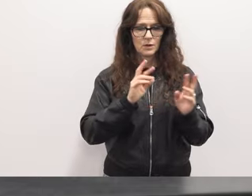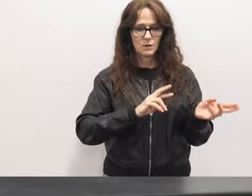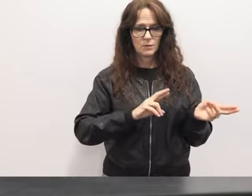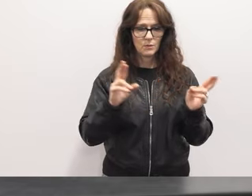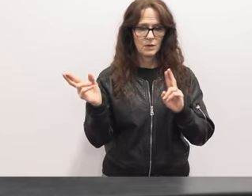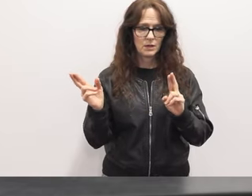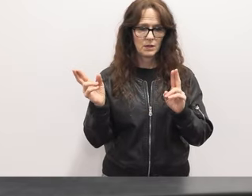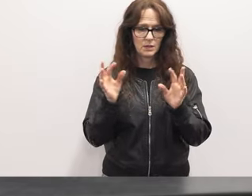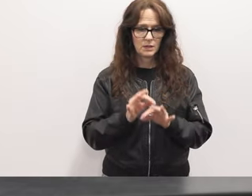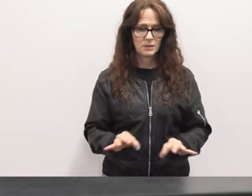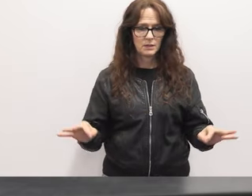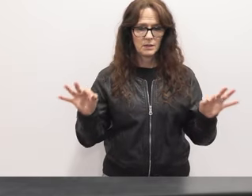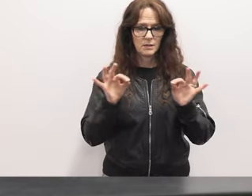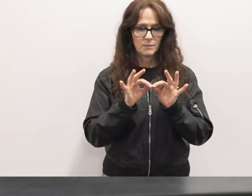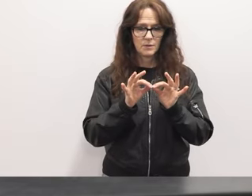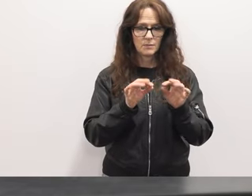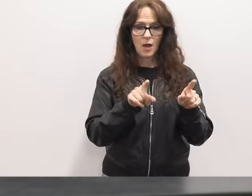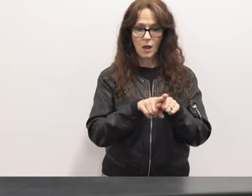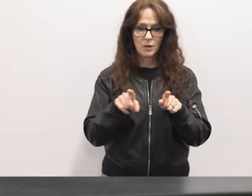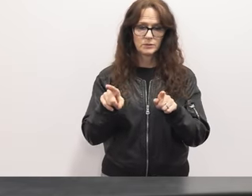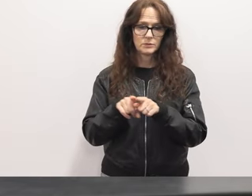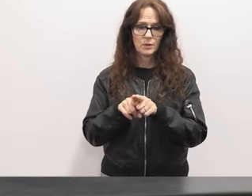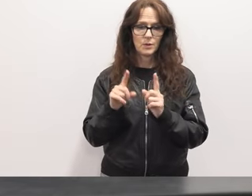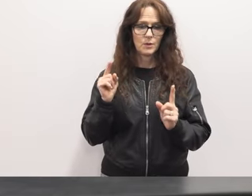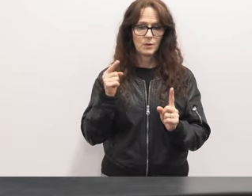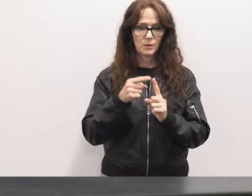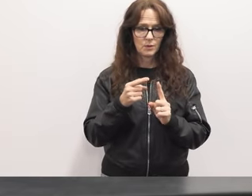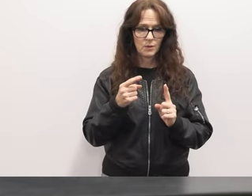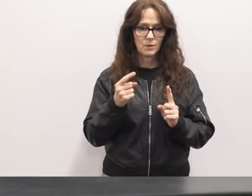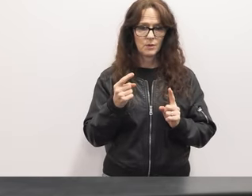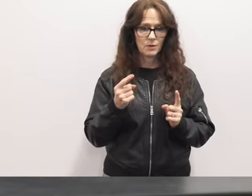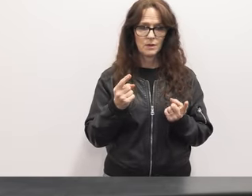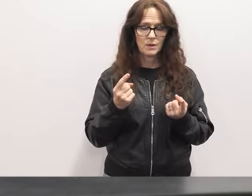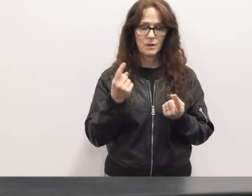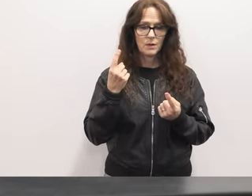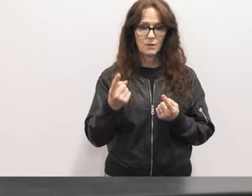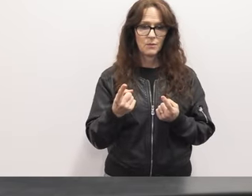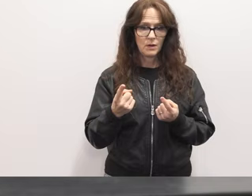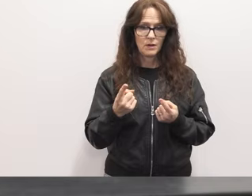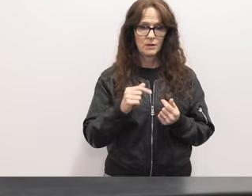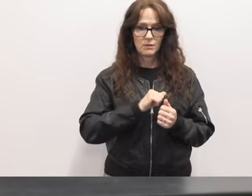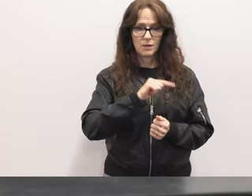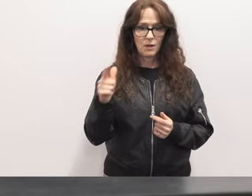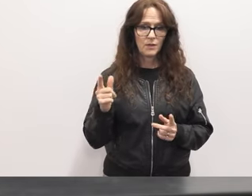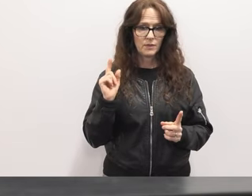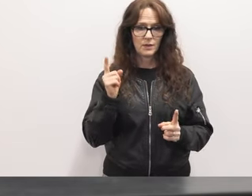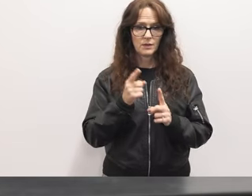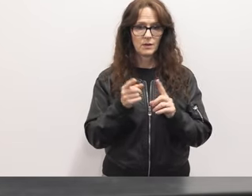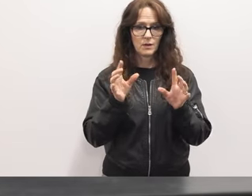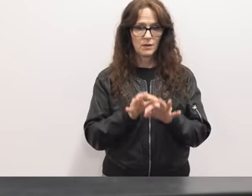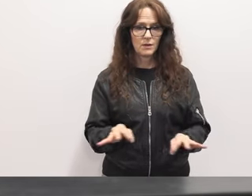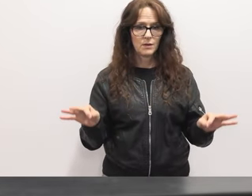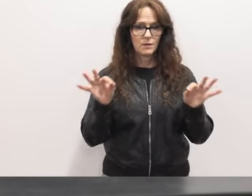is important in addition to goal one. I mean, I think all of these goals are critical, right?